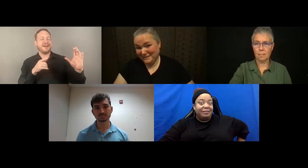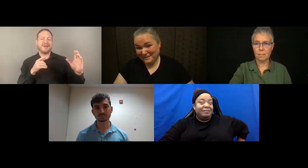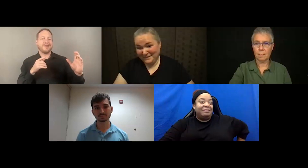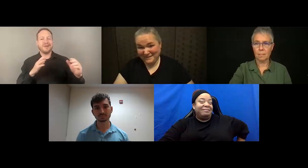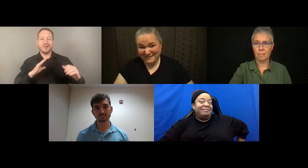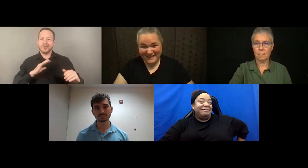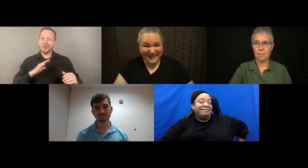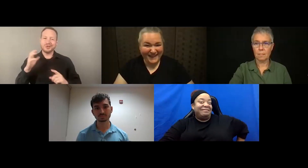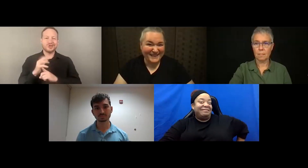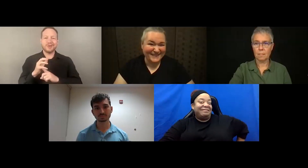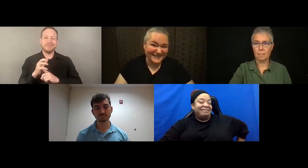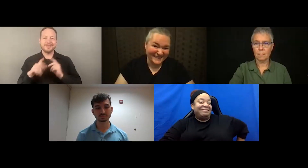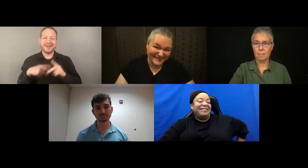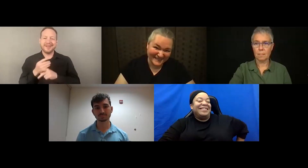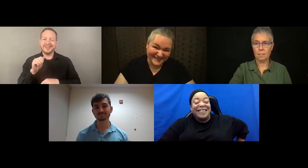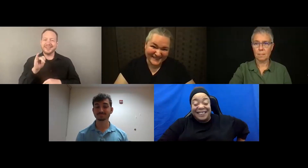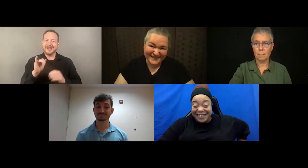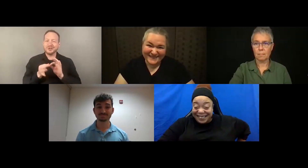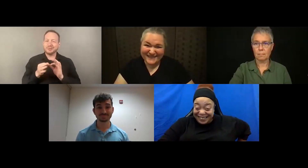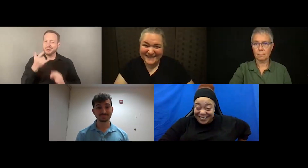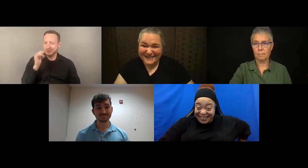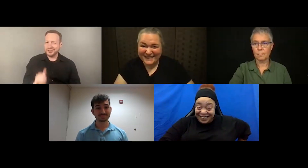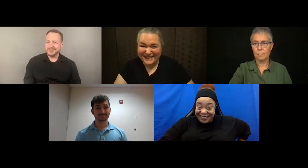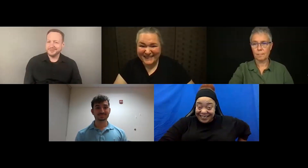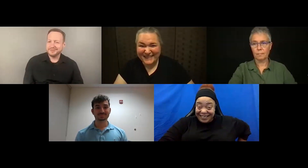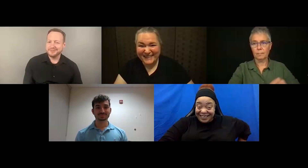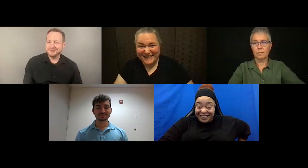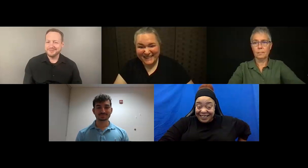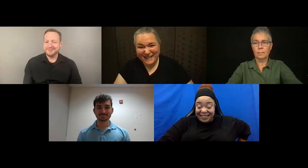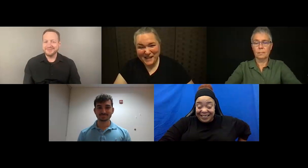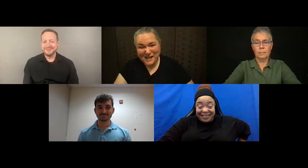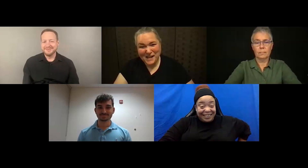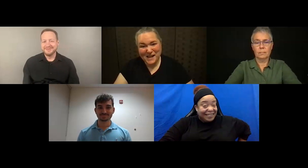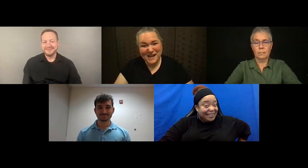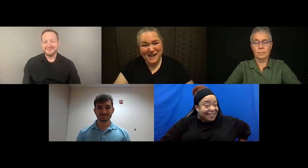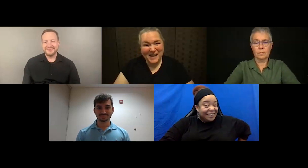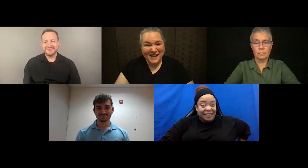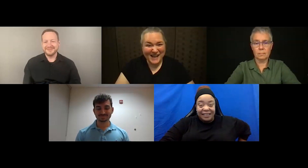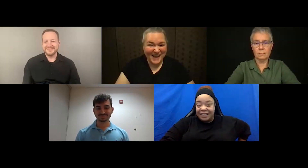Deaf Community? You know, what kind of things could we definitely use AI interpreting